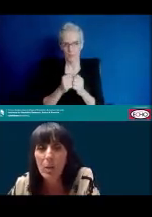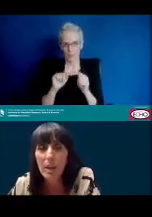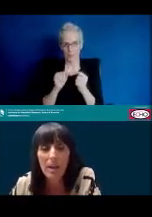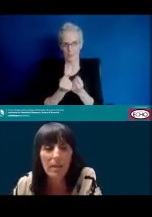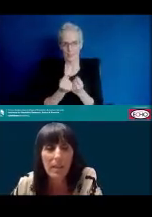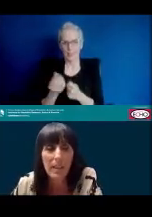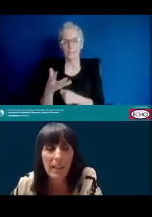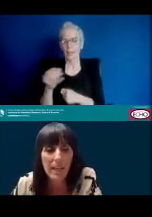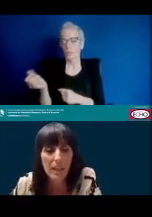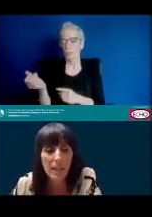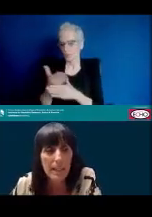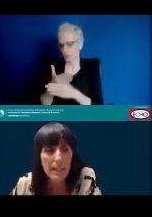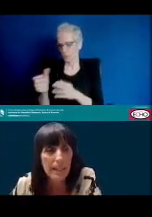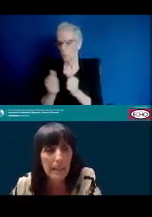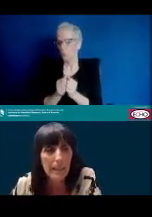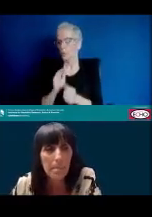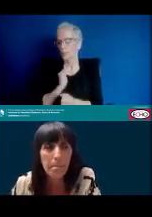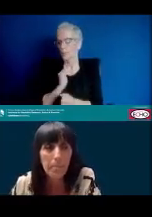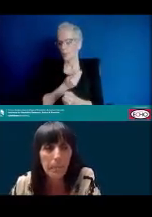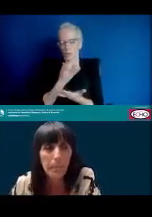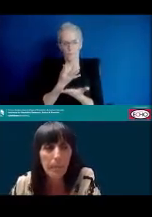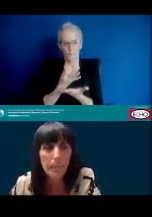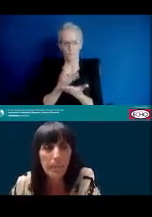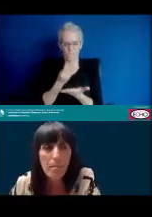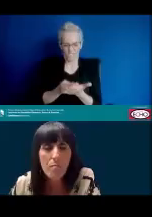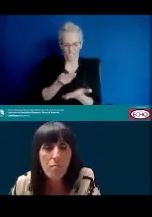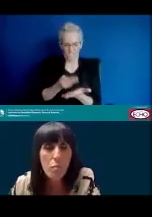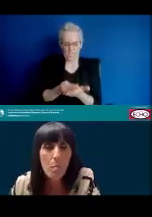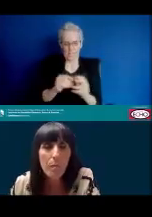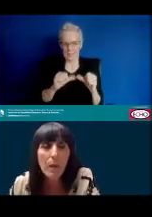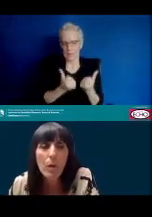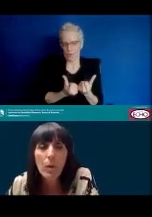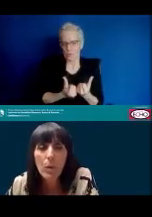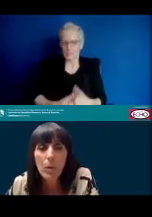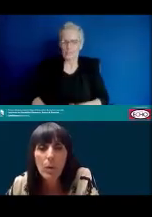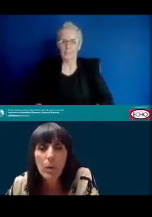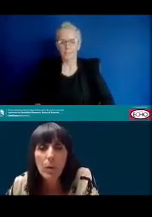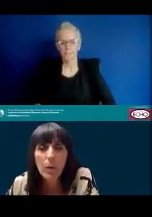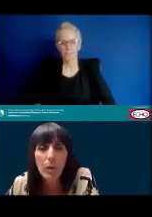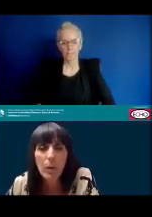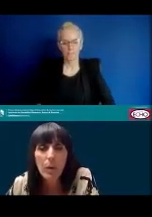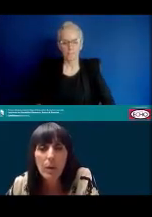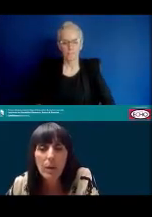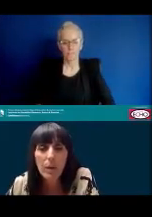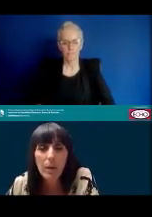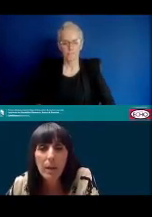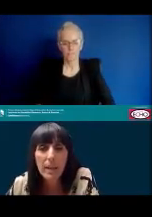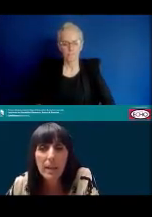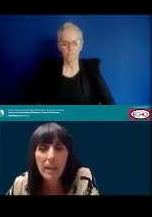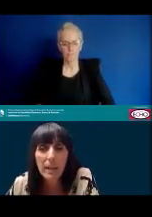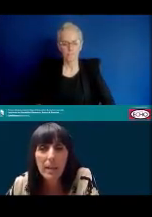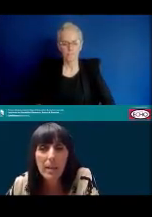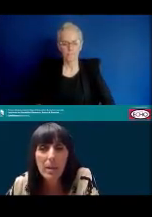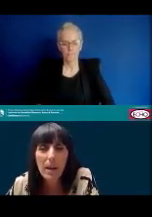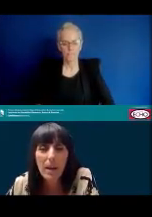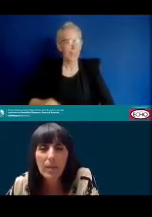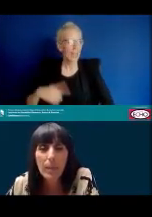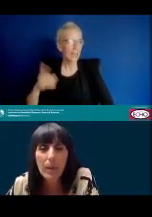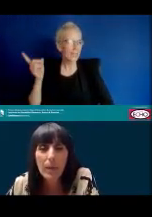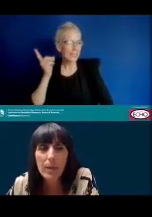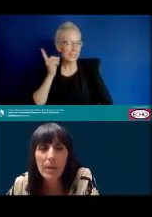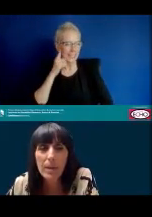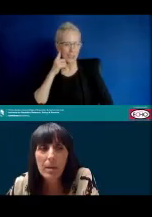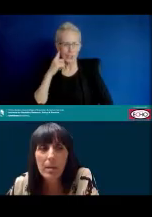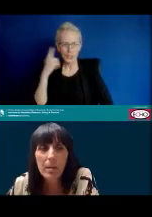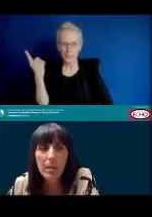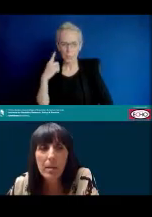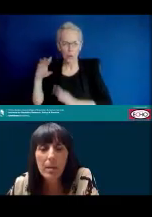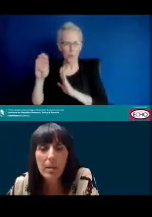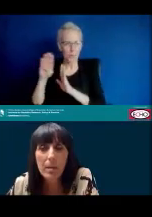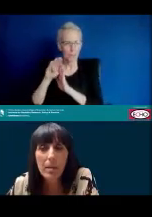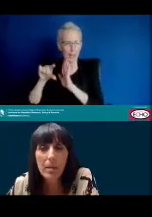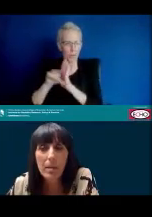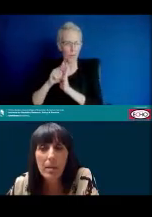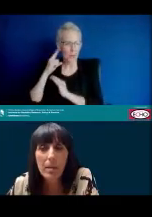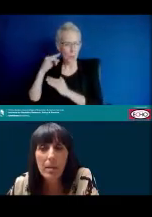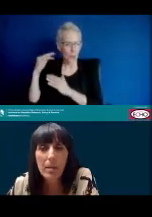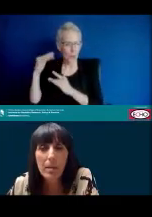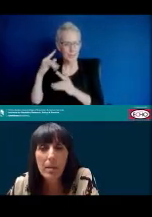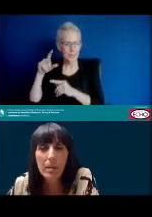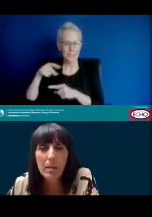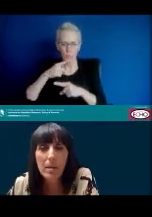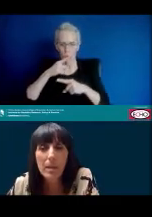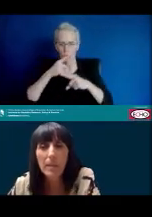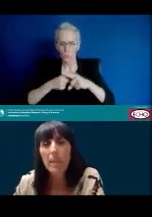with our funding agencies. Well, I hear someone off mute. Am I